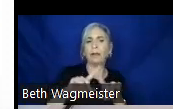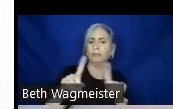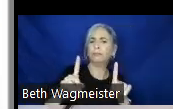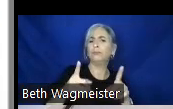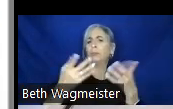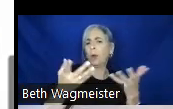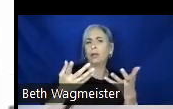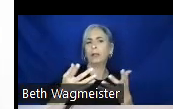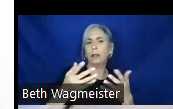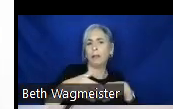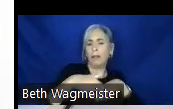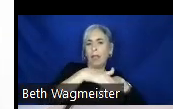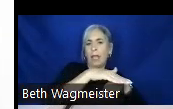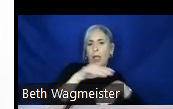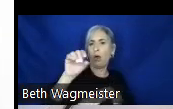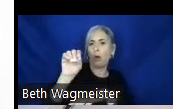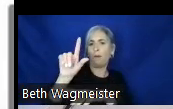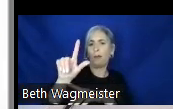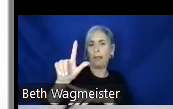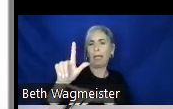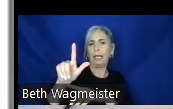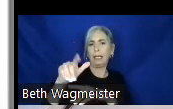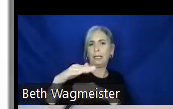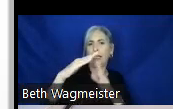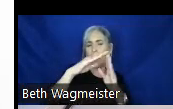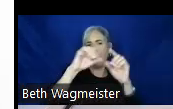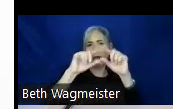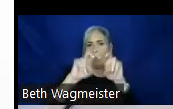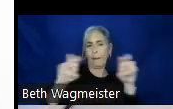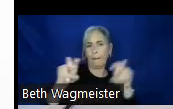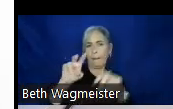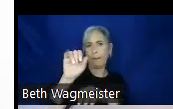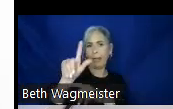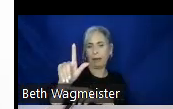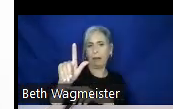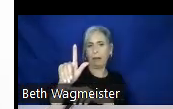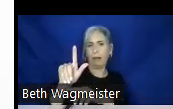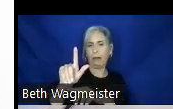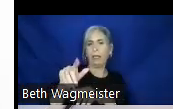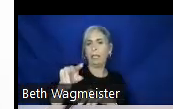It overlays an accessibility panel on the top of the front end in preview mode. Basically